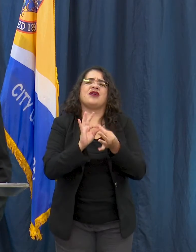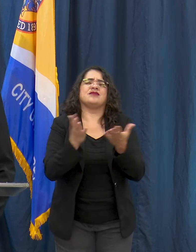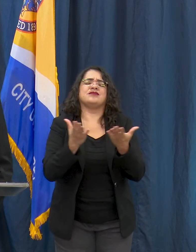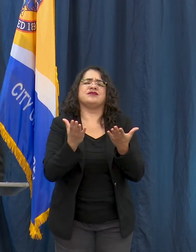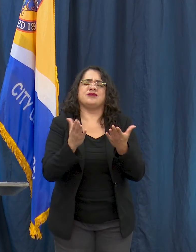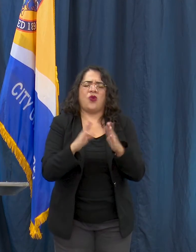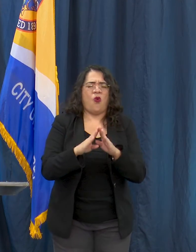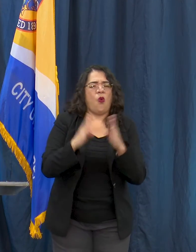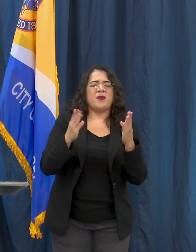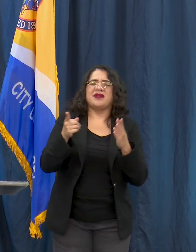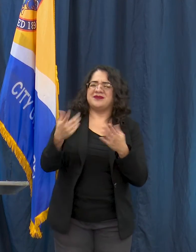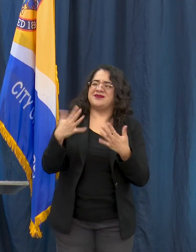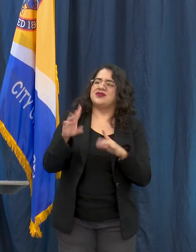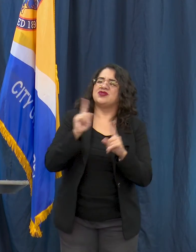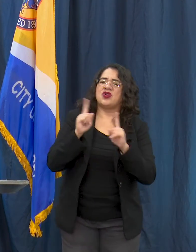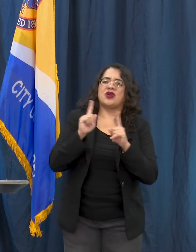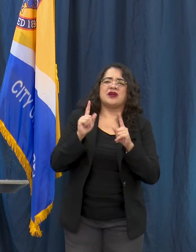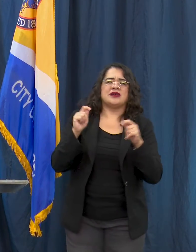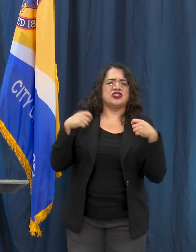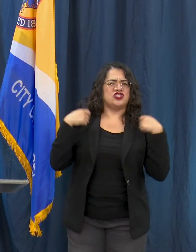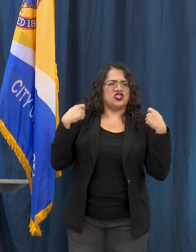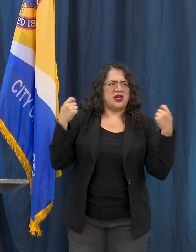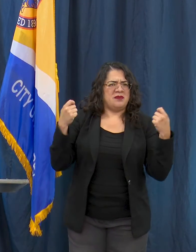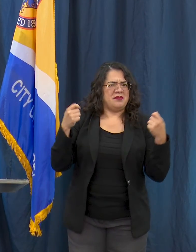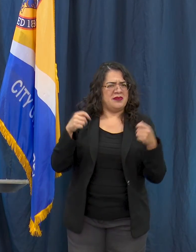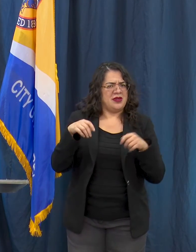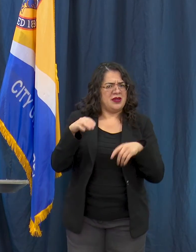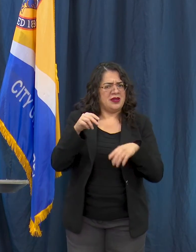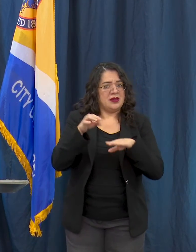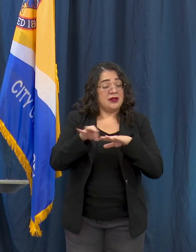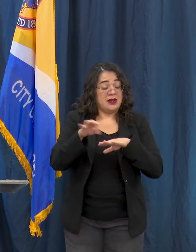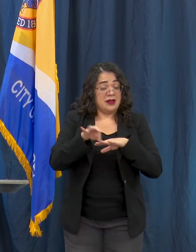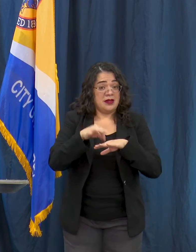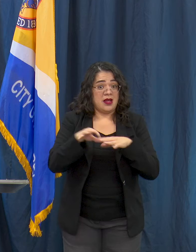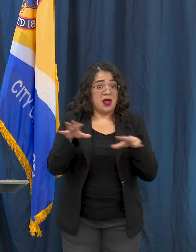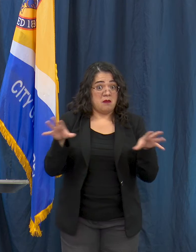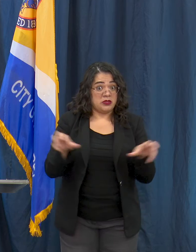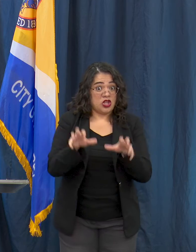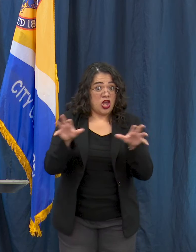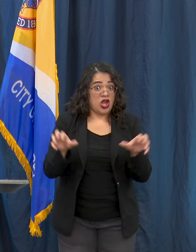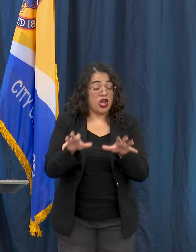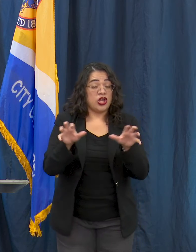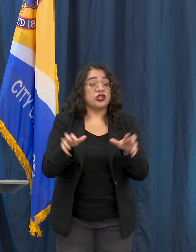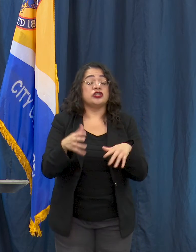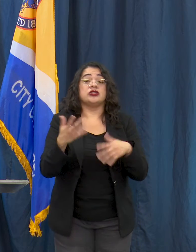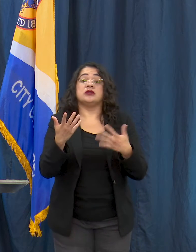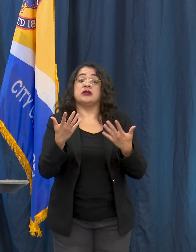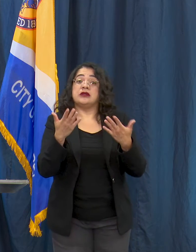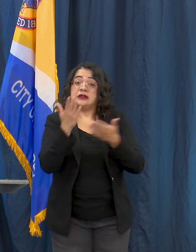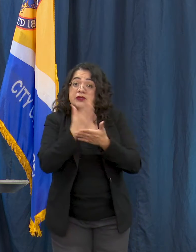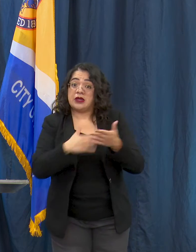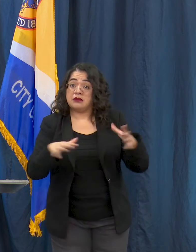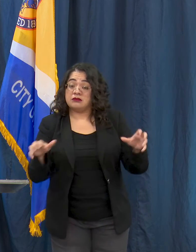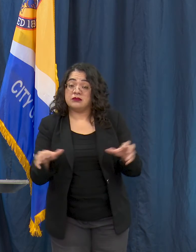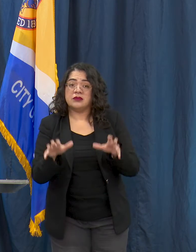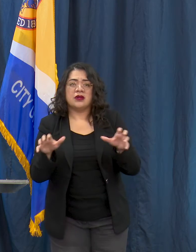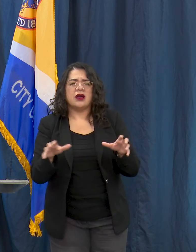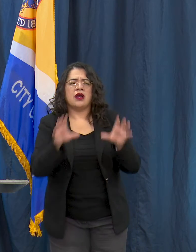about this - the gym, nail salons, and massage efforts. One question that we did have is some massages are allowed in chiropractic offices why not